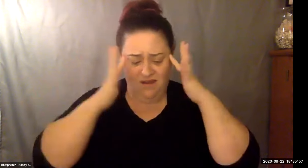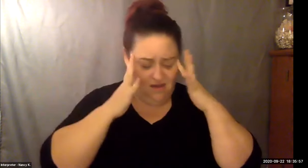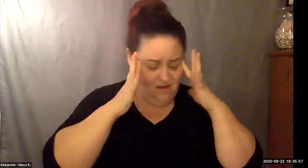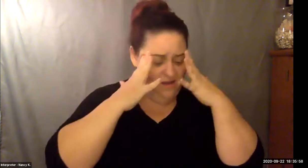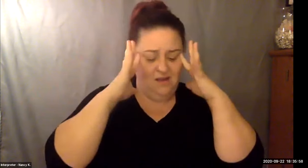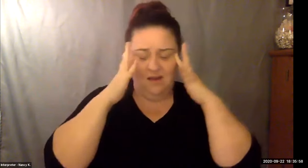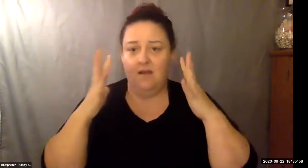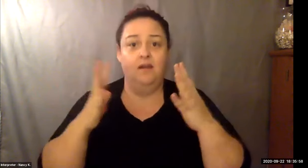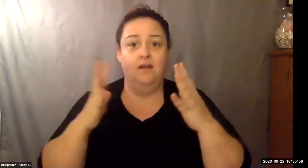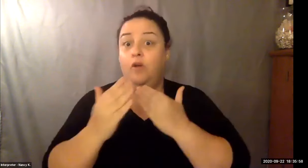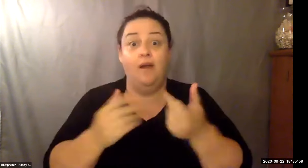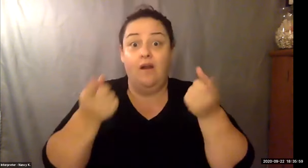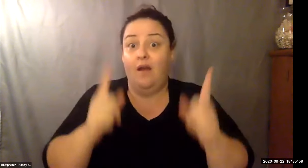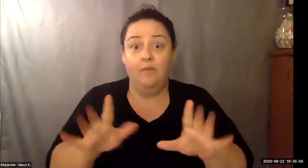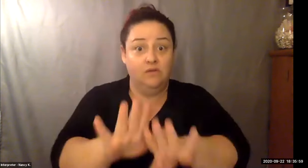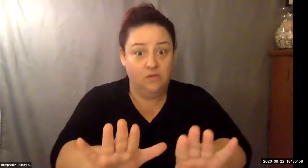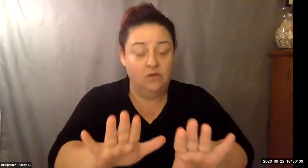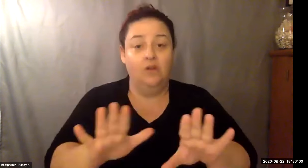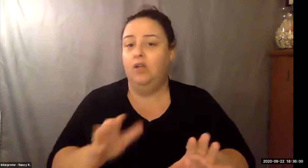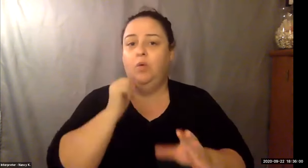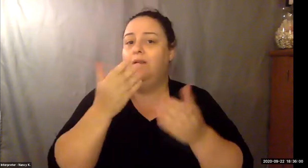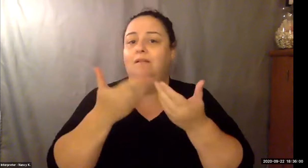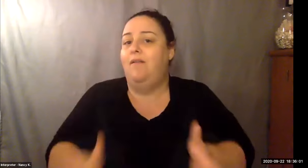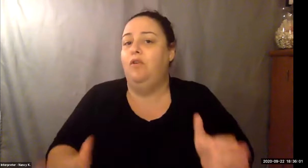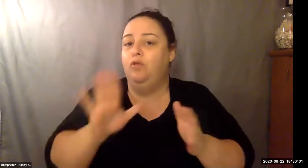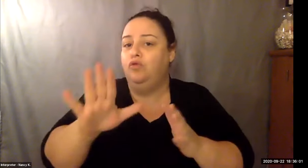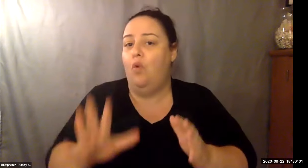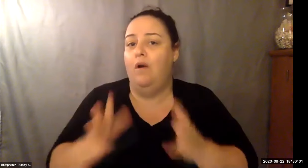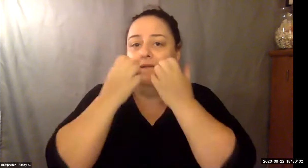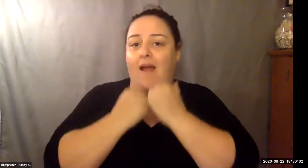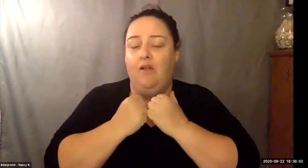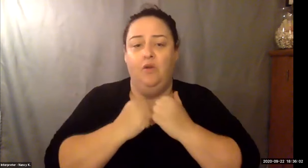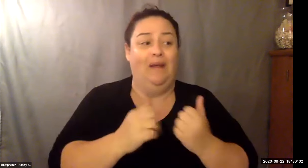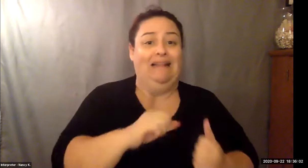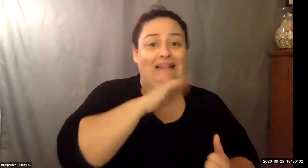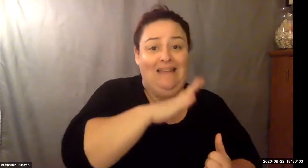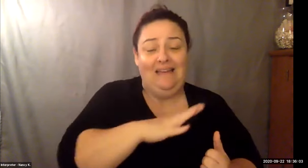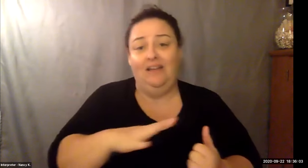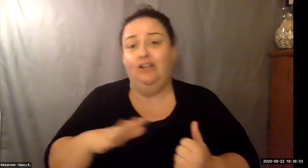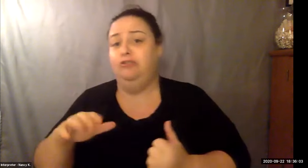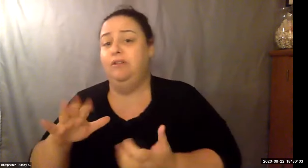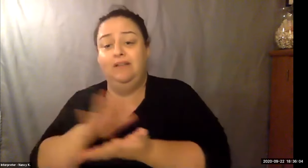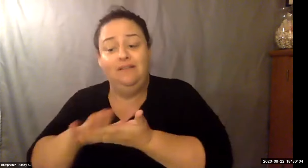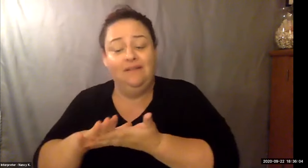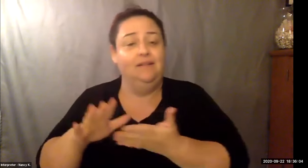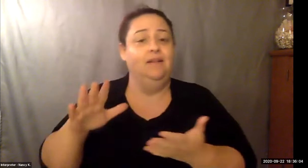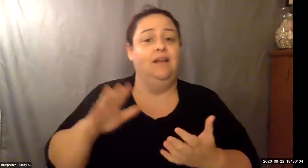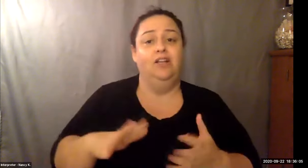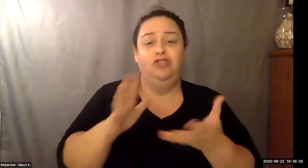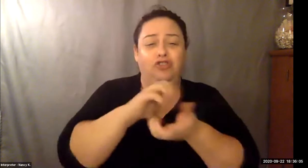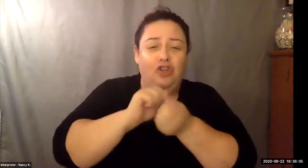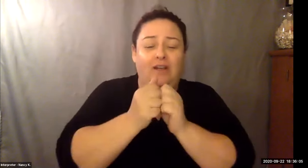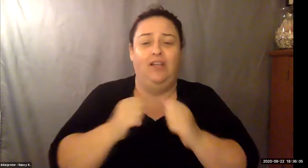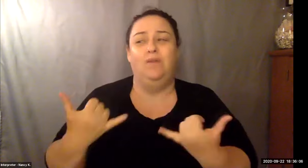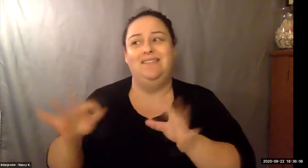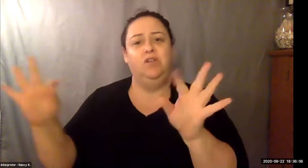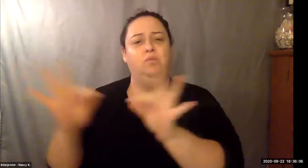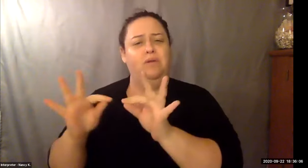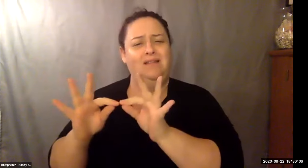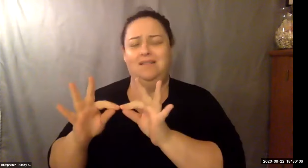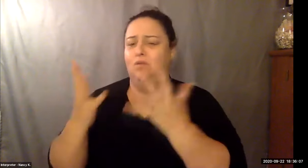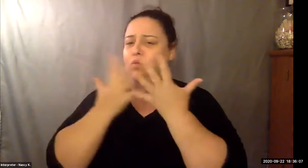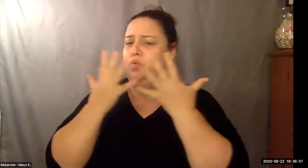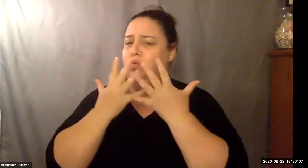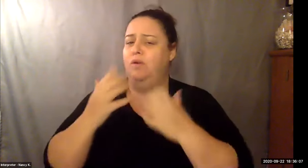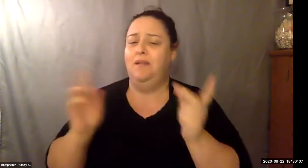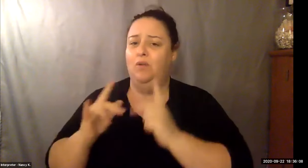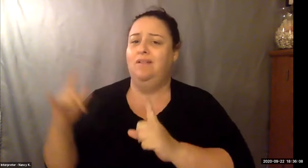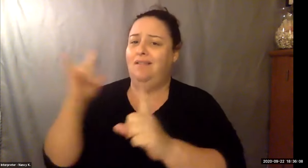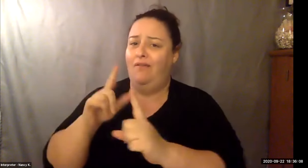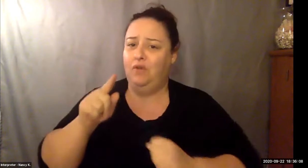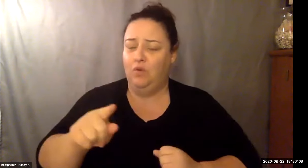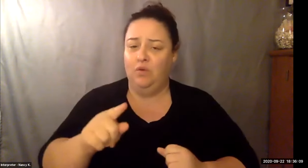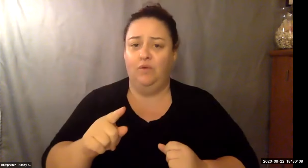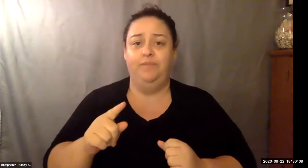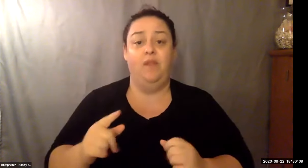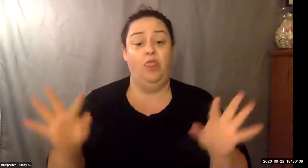Keith Wolling: And tourism has been hit the hardest hospitality industry hotel industry restaurant industry, tourism and travel is probably been hit the hardest Buster American hotels Lodging Association for helps us protects us